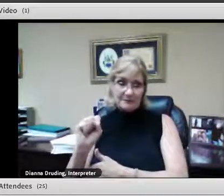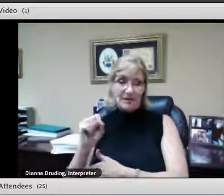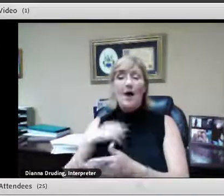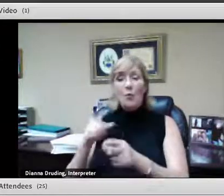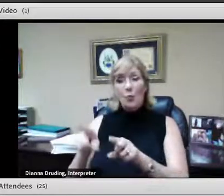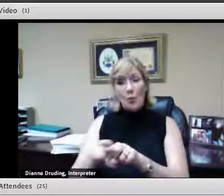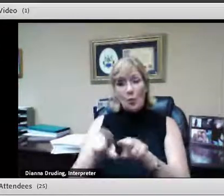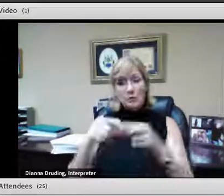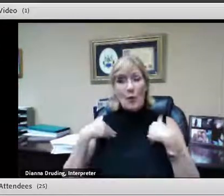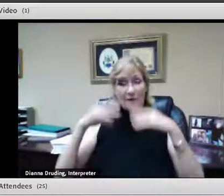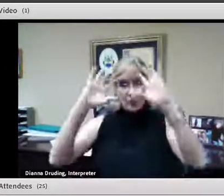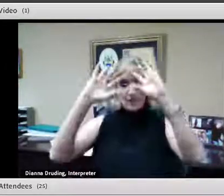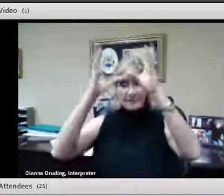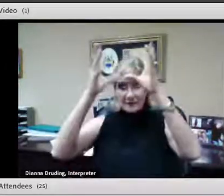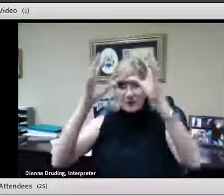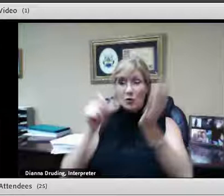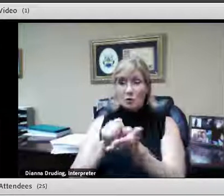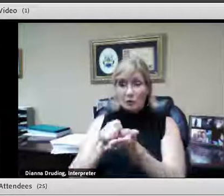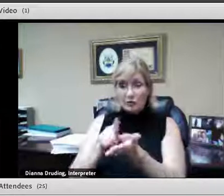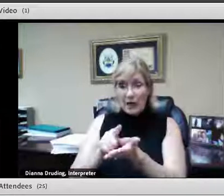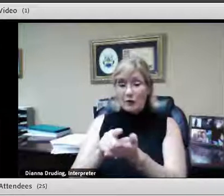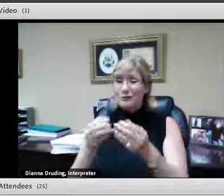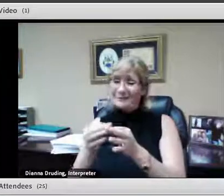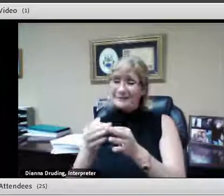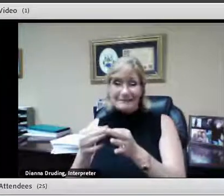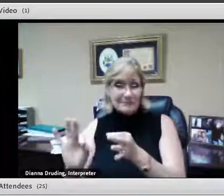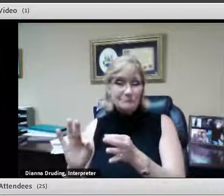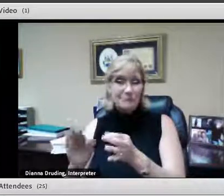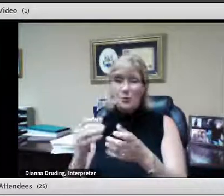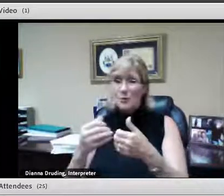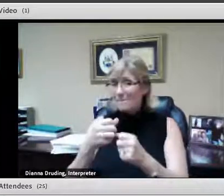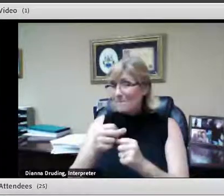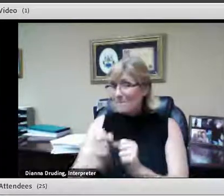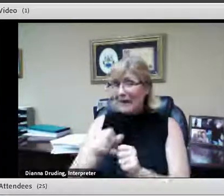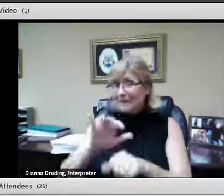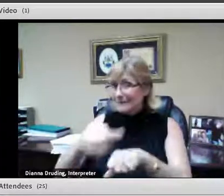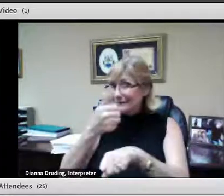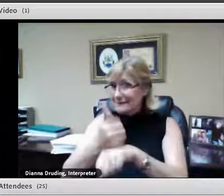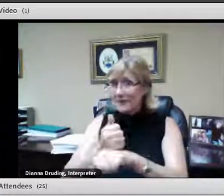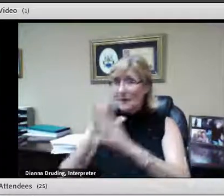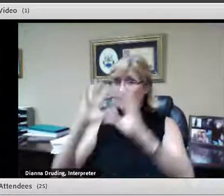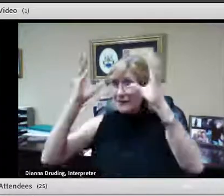and those are fairly simple to make. You just set up a little basketball court and let the Ozobots try to make it into the net.